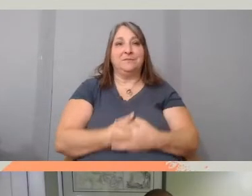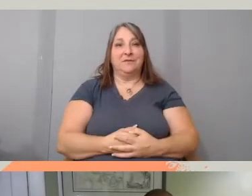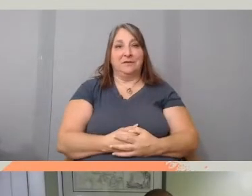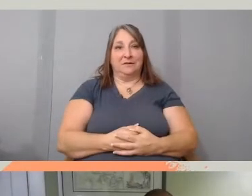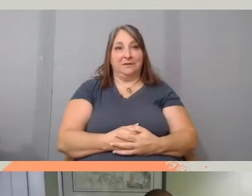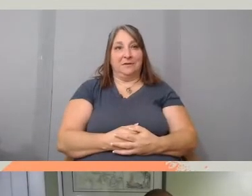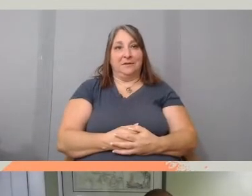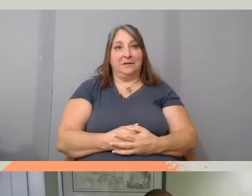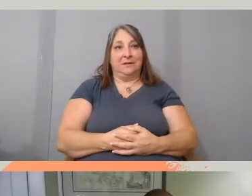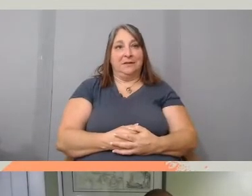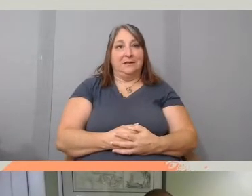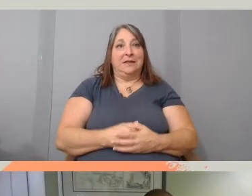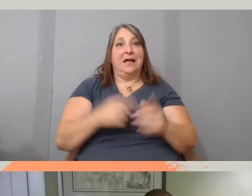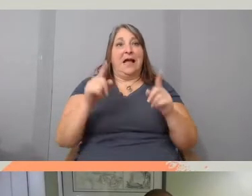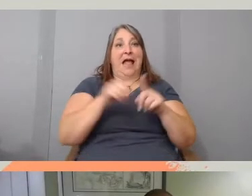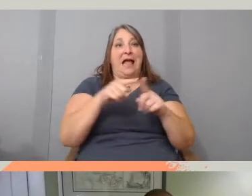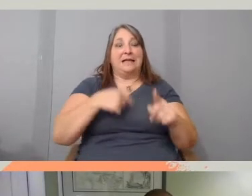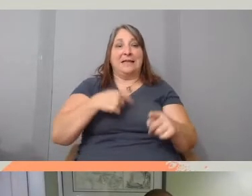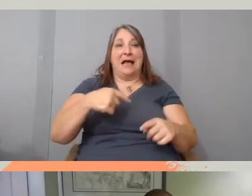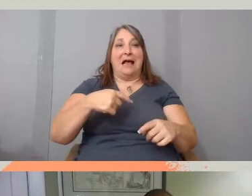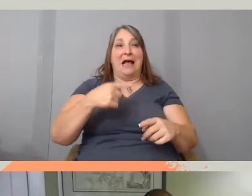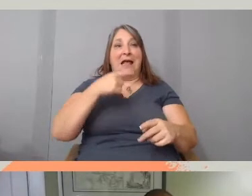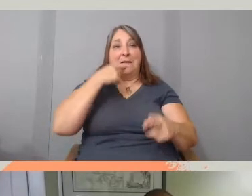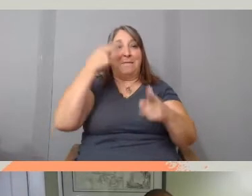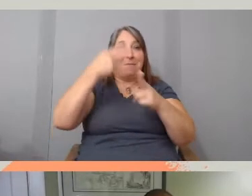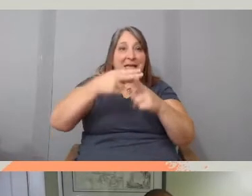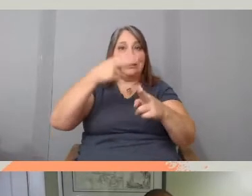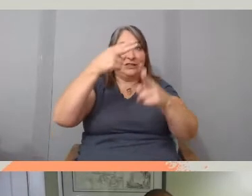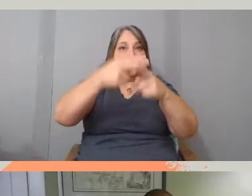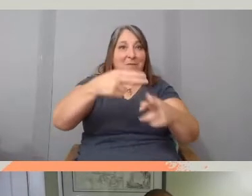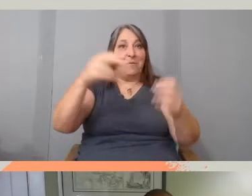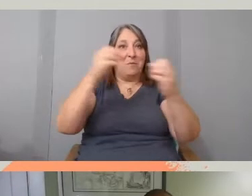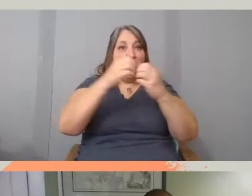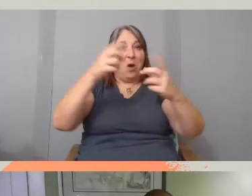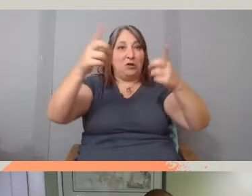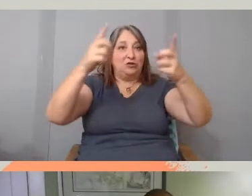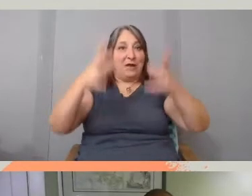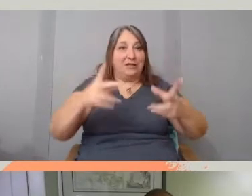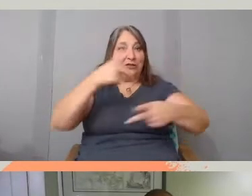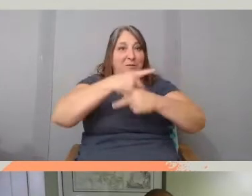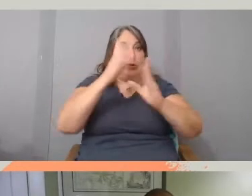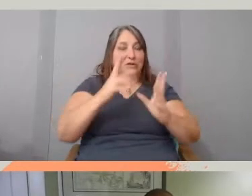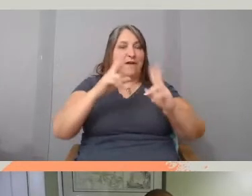And, you know, as I bring it up more directors and producers are actually very receptive to it.